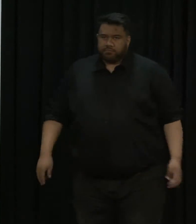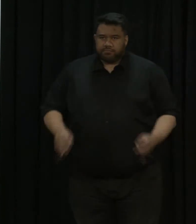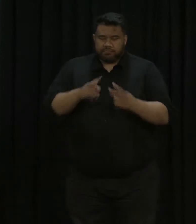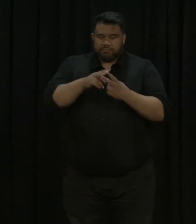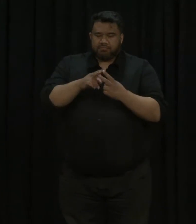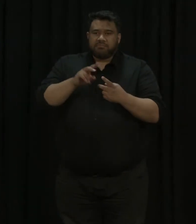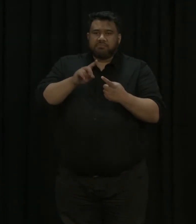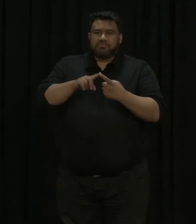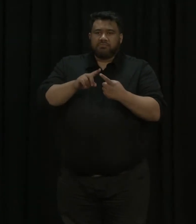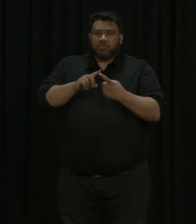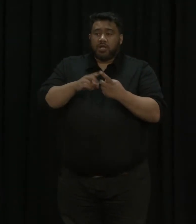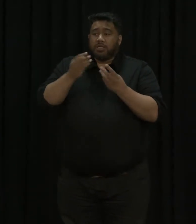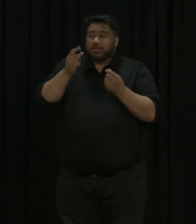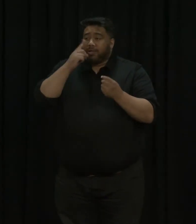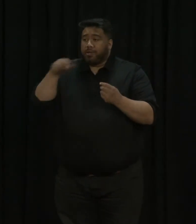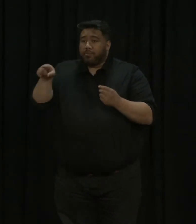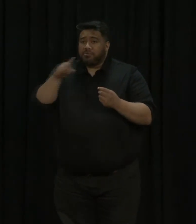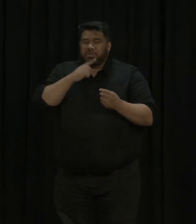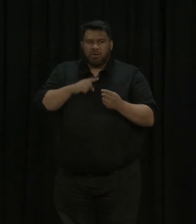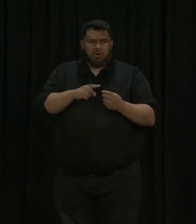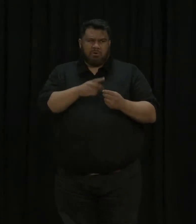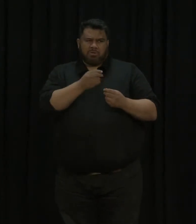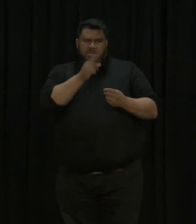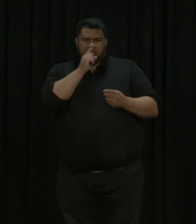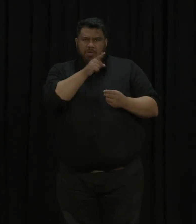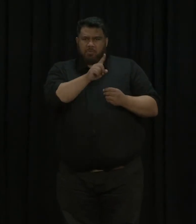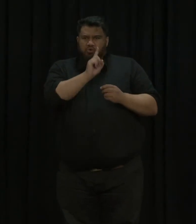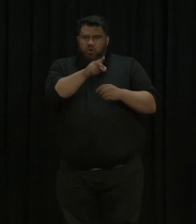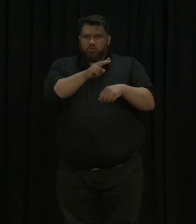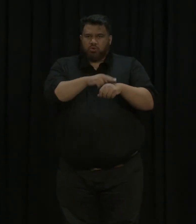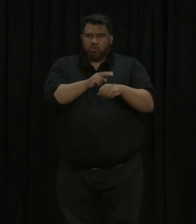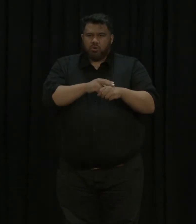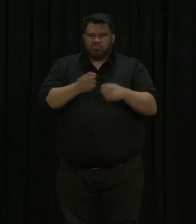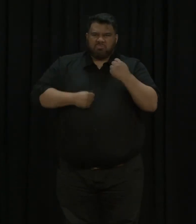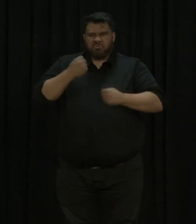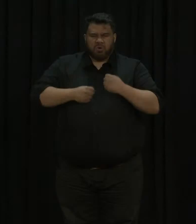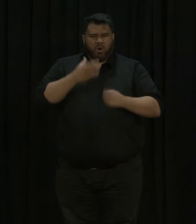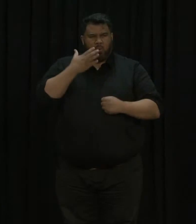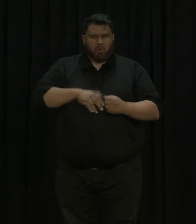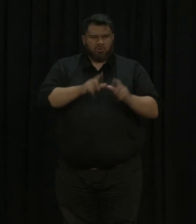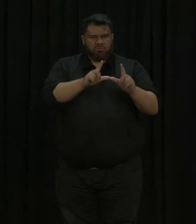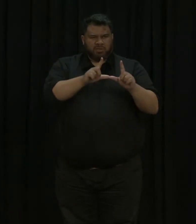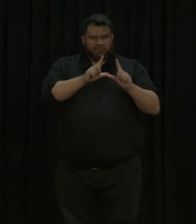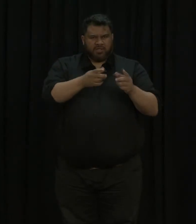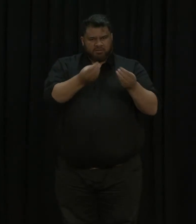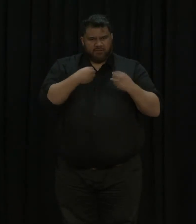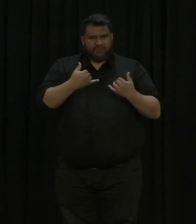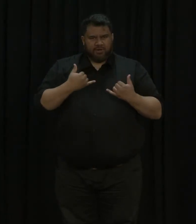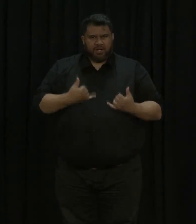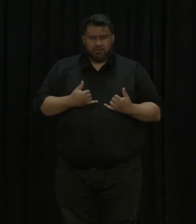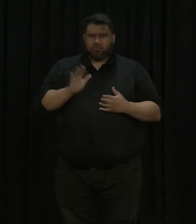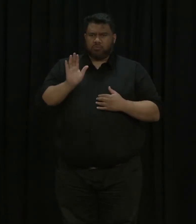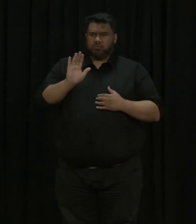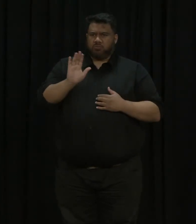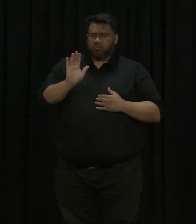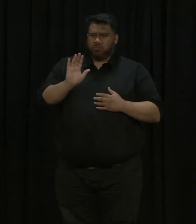Two final points from a full upon the last issue that after Bloomfield Reyes, we've had a port to people aggressively